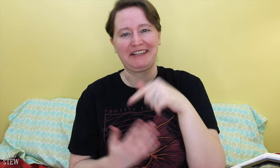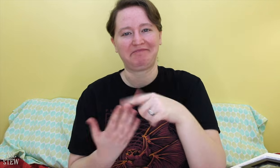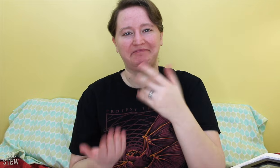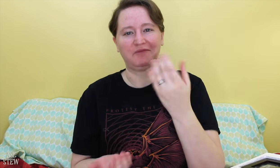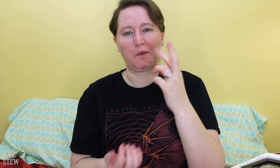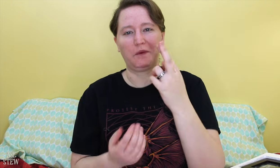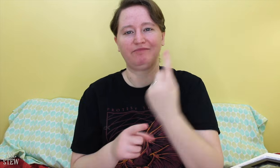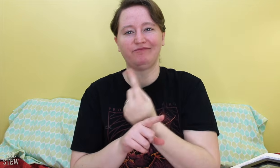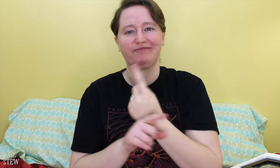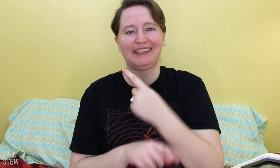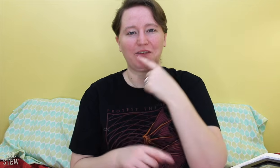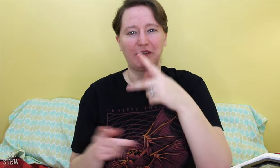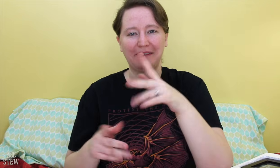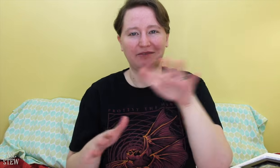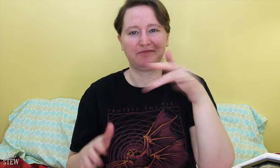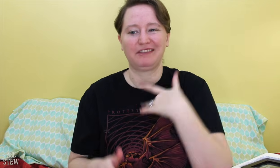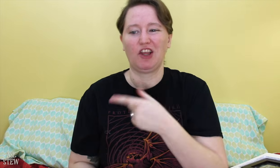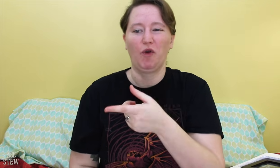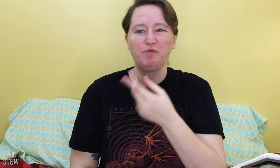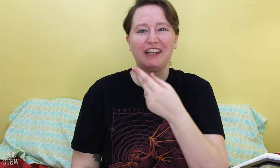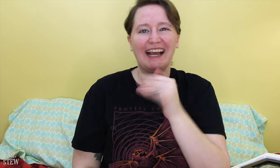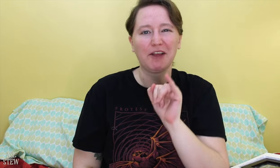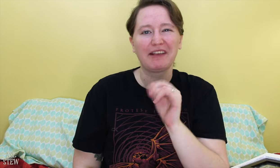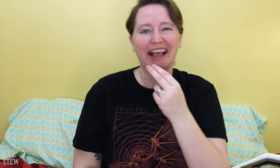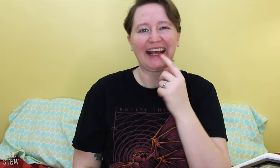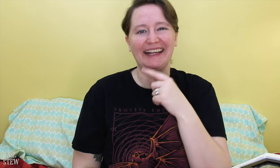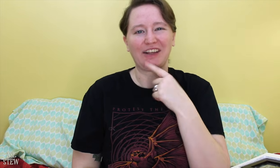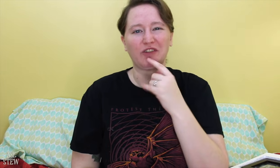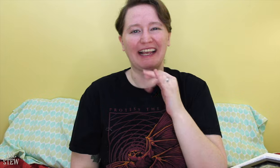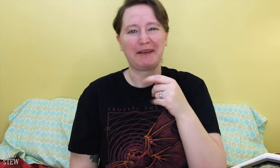the, so to speak, public wold, PC world.